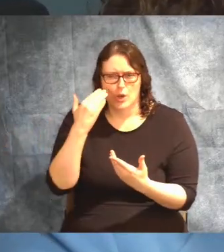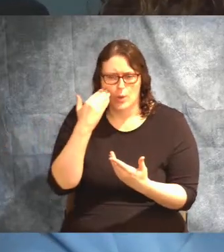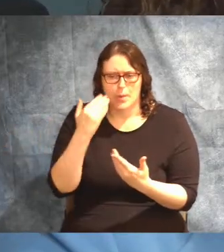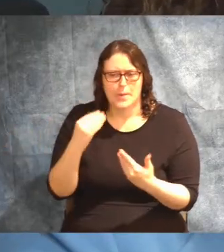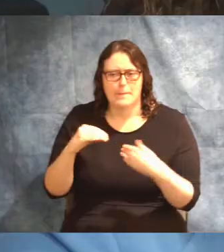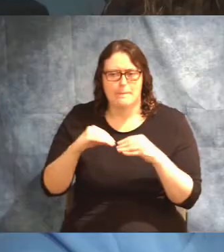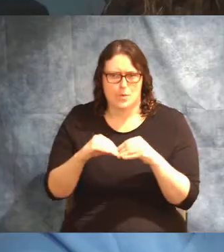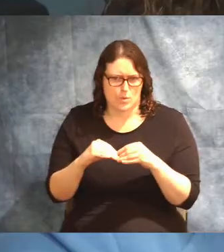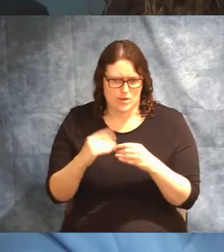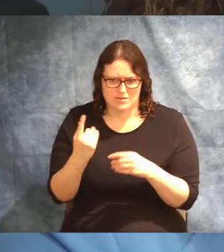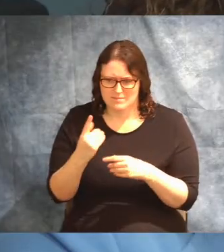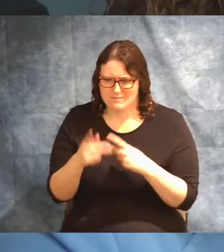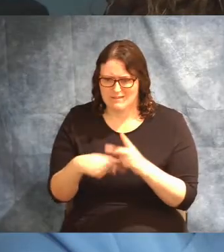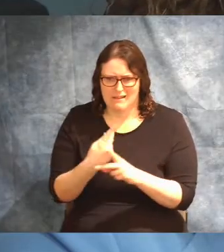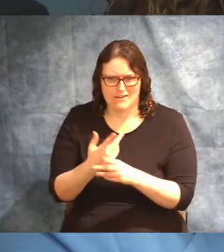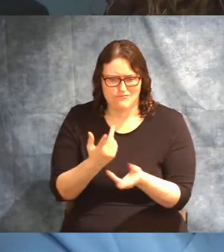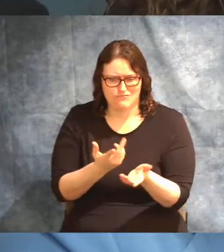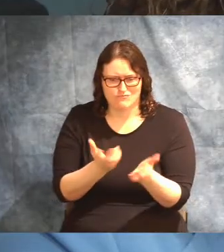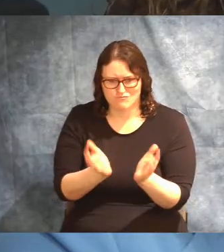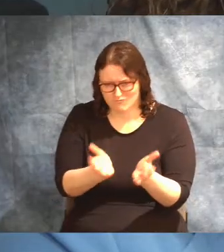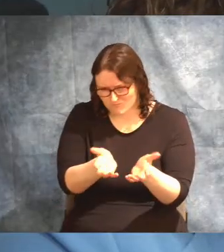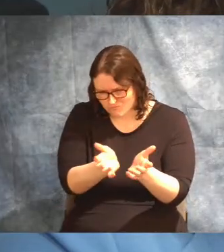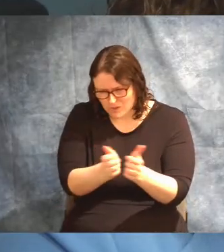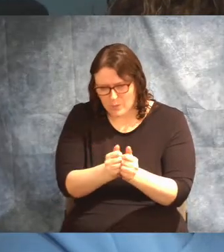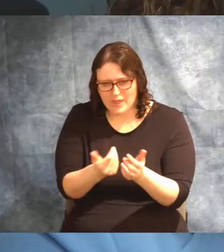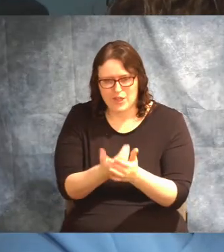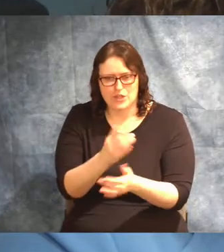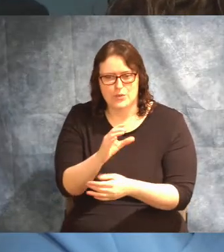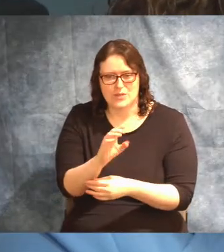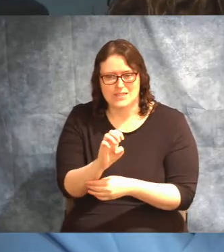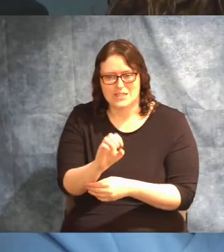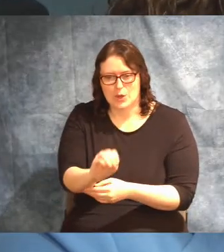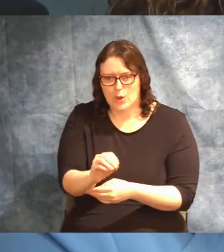some type of conversation with the new CEO on what's is the direction because